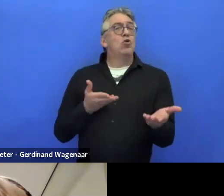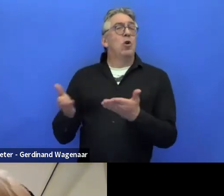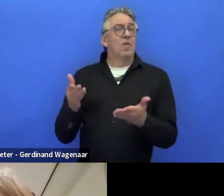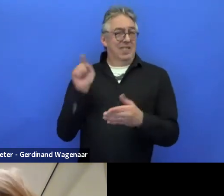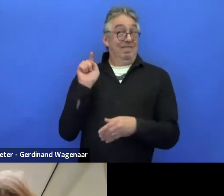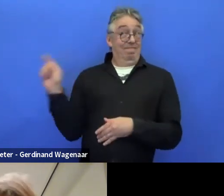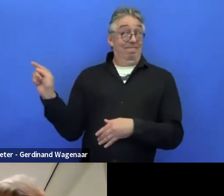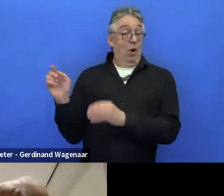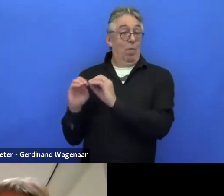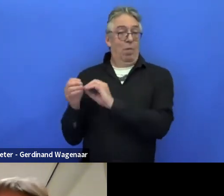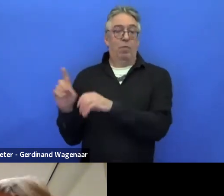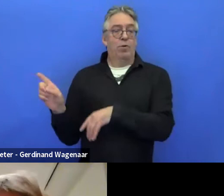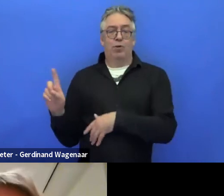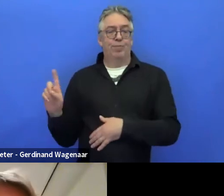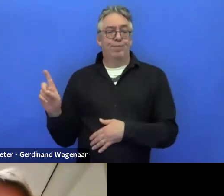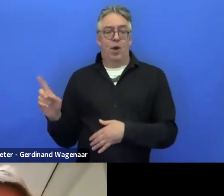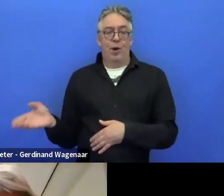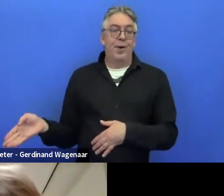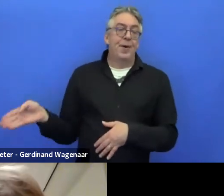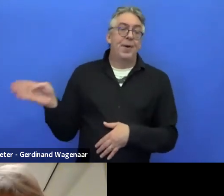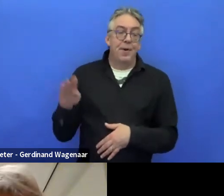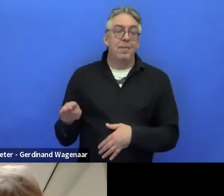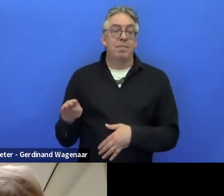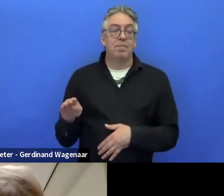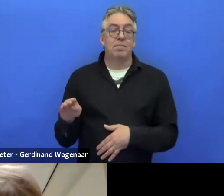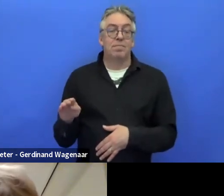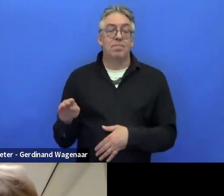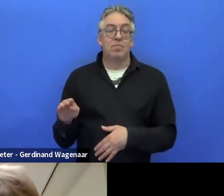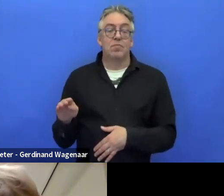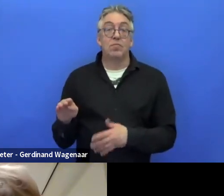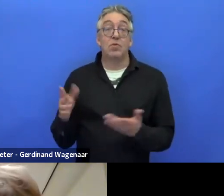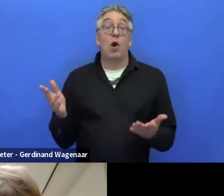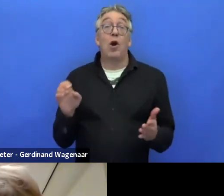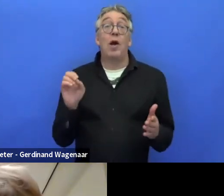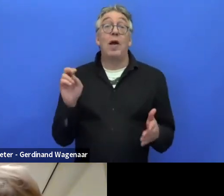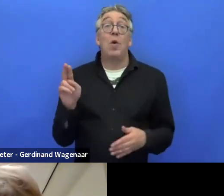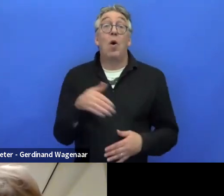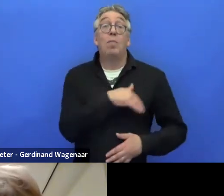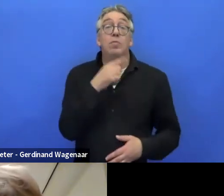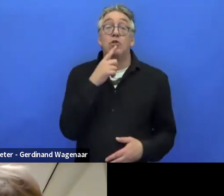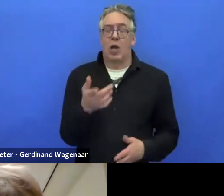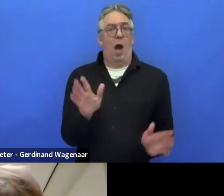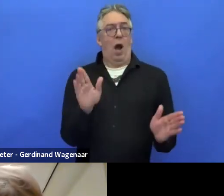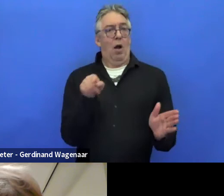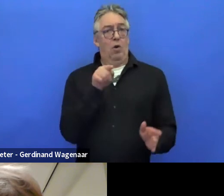so it wasn't legally connected. The Ombudsman also relied on the excuses and promises of the Commission